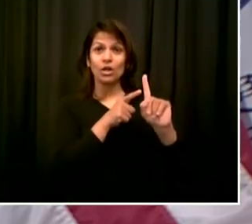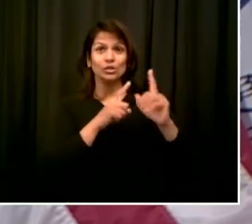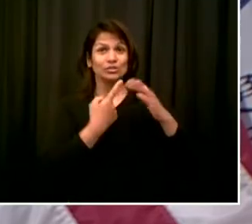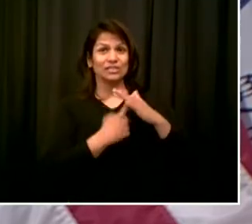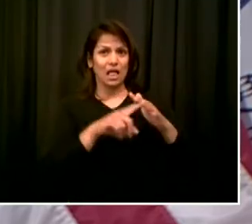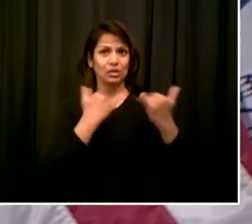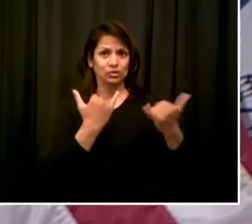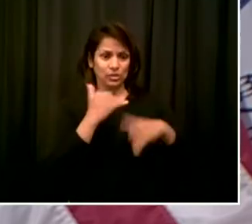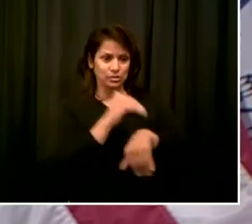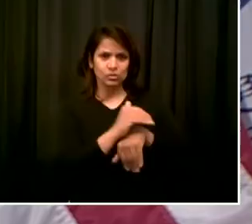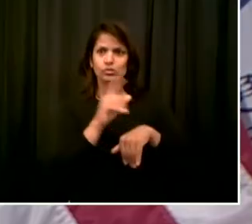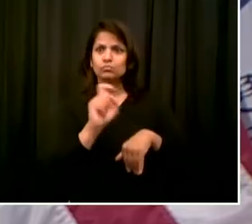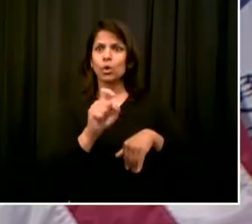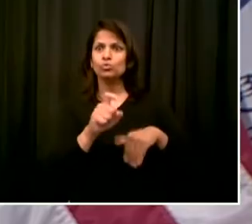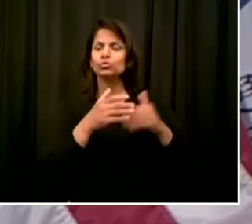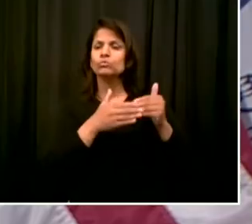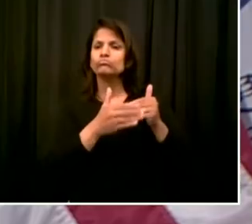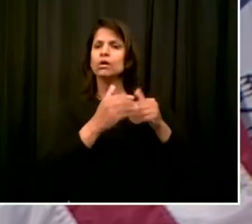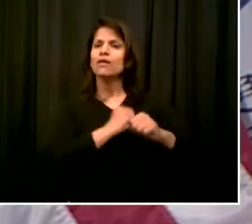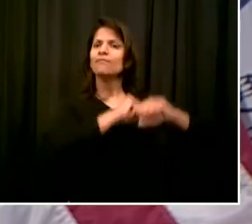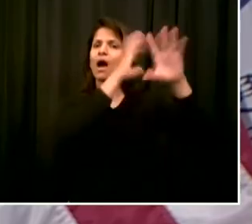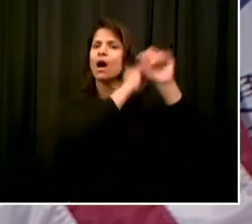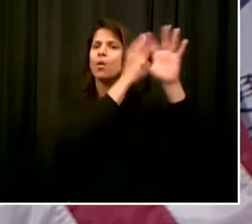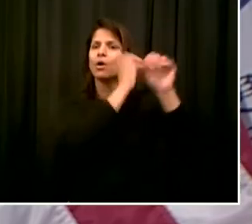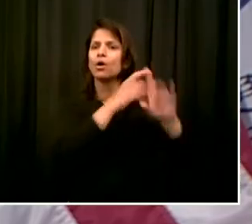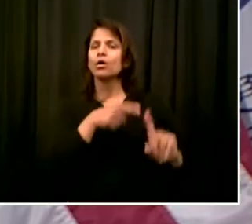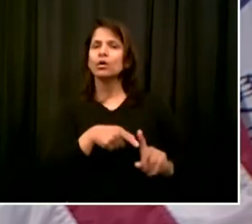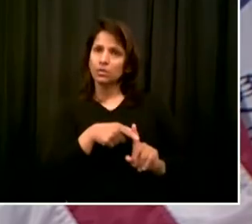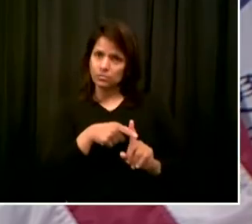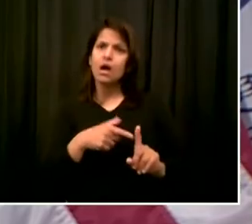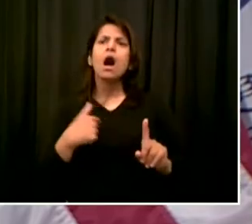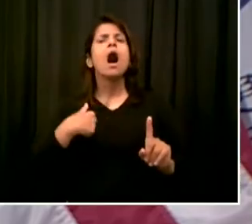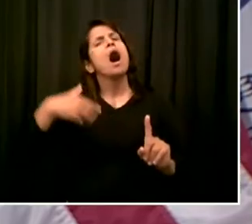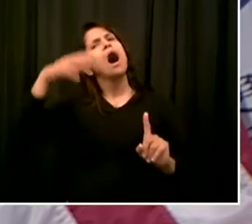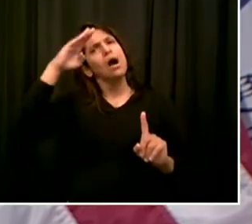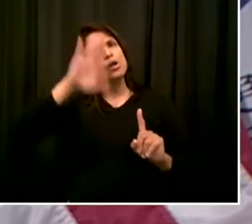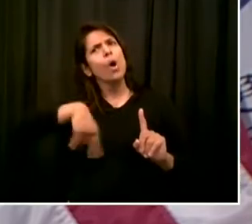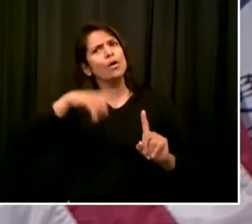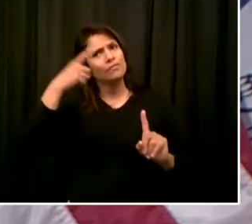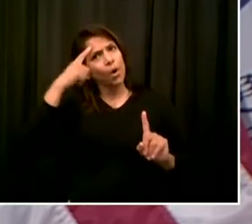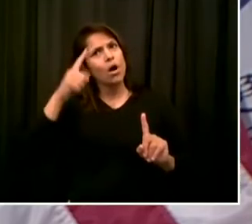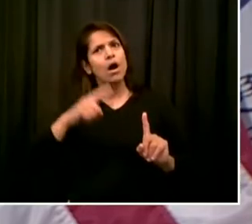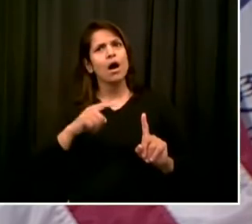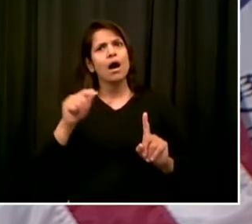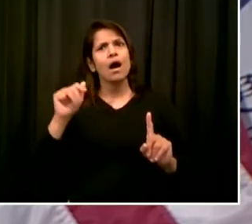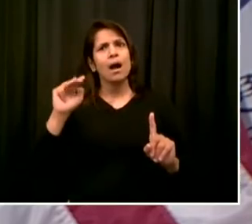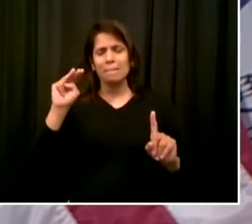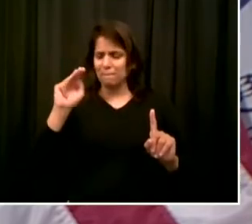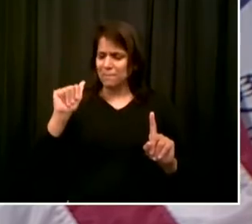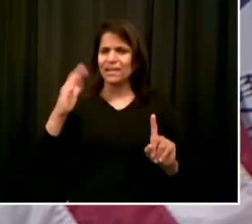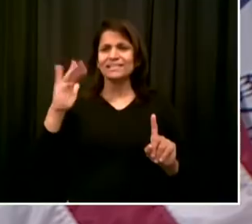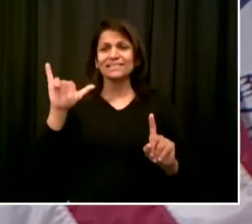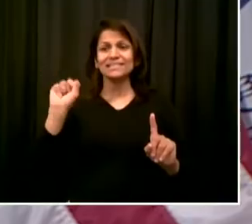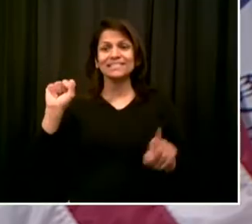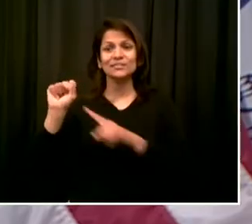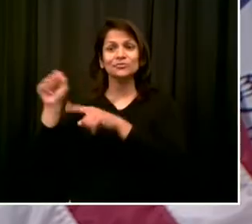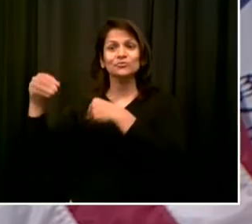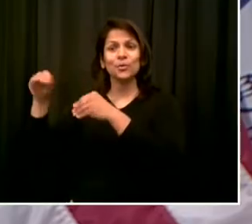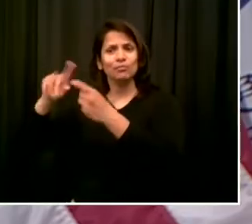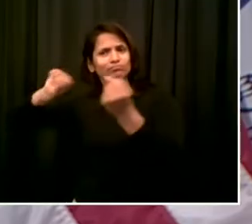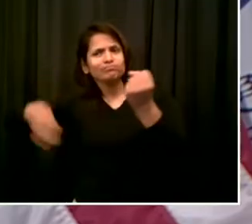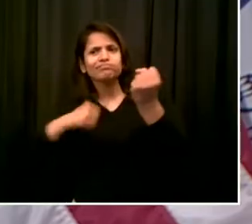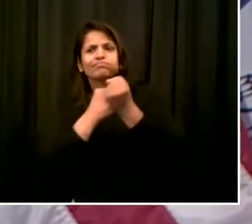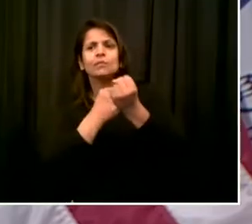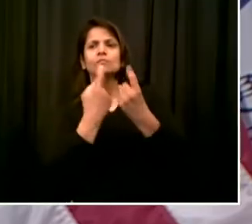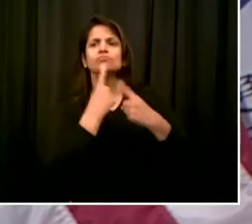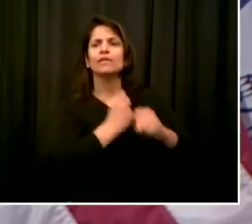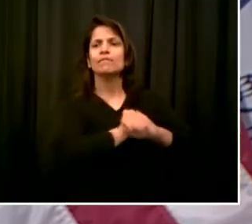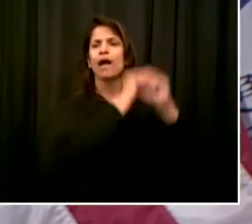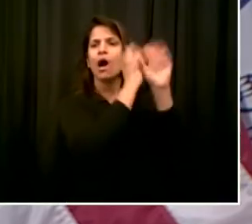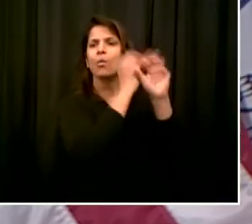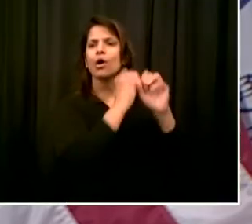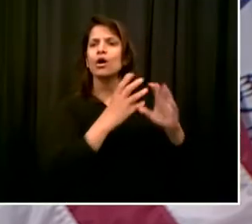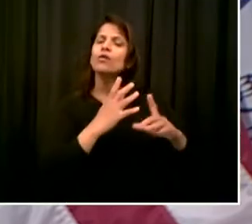OLCATIONS THAT ARE SUPPOESD TO